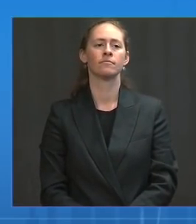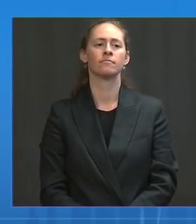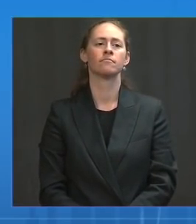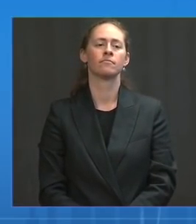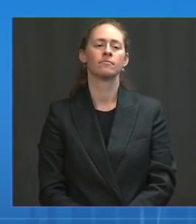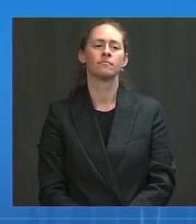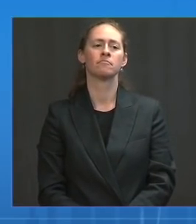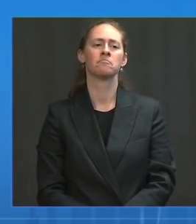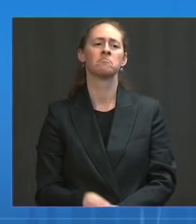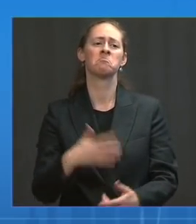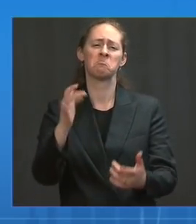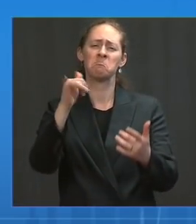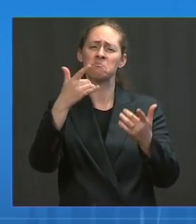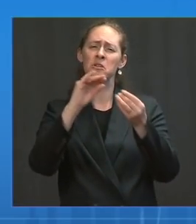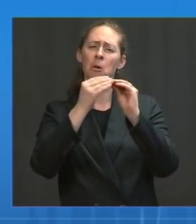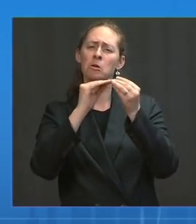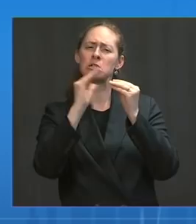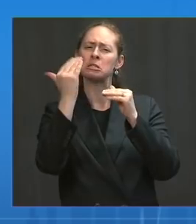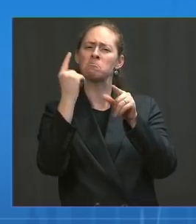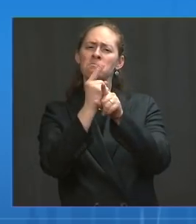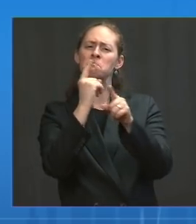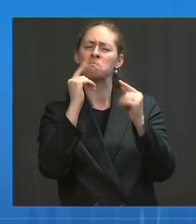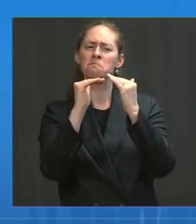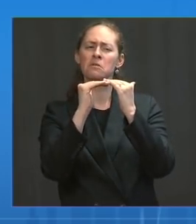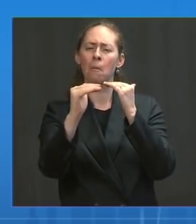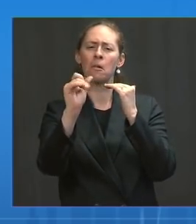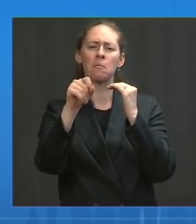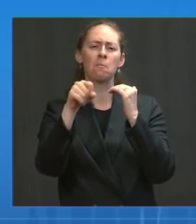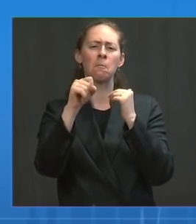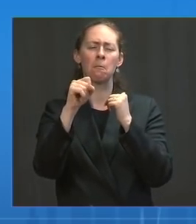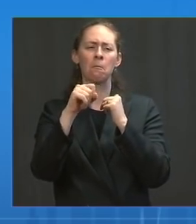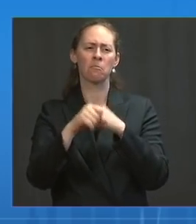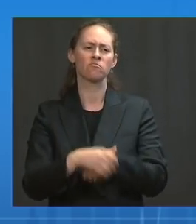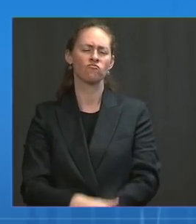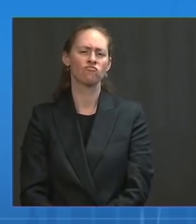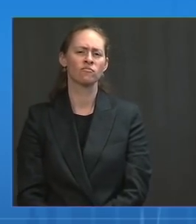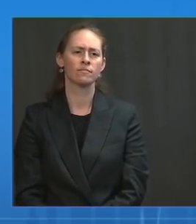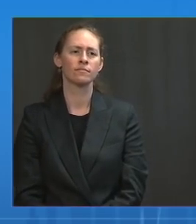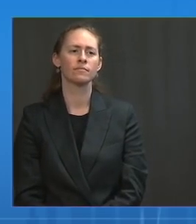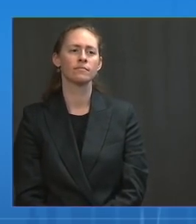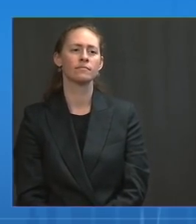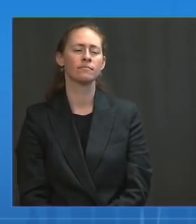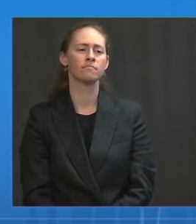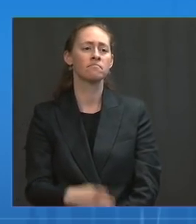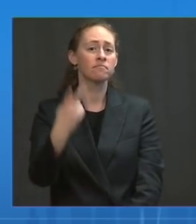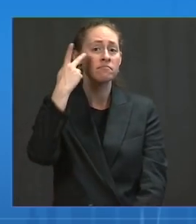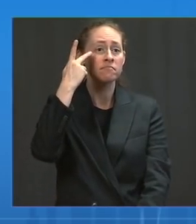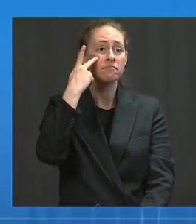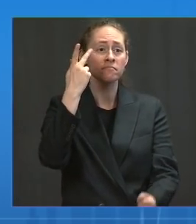as we get more sequences over time and we will continue to update those.